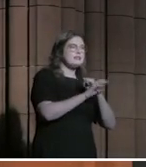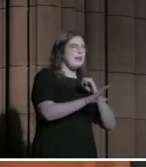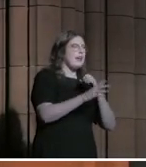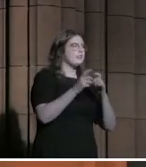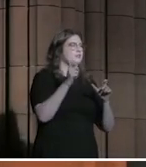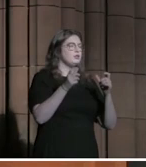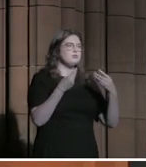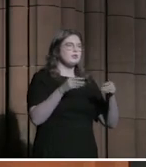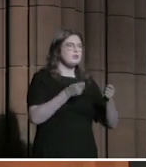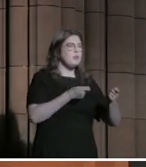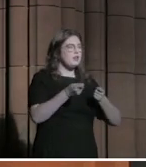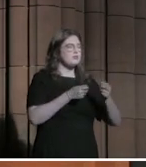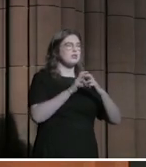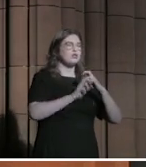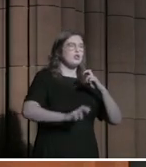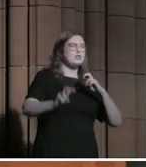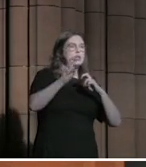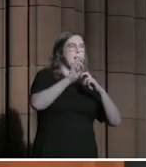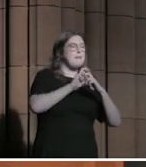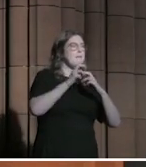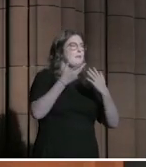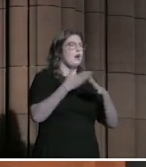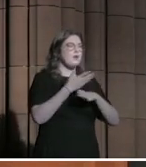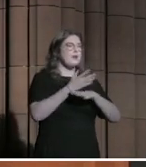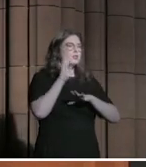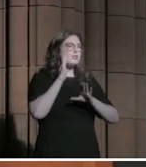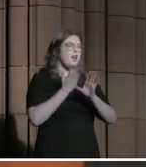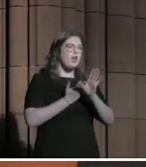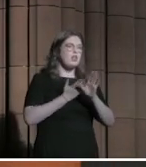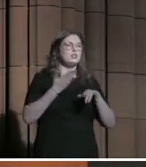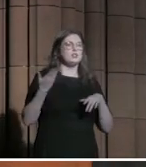Tourism, Occupational Psychology, Business Skills.